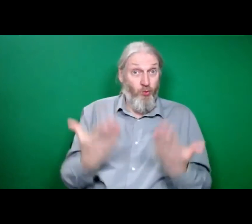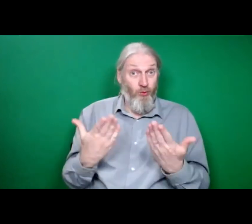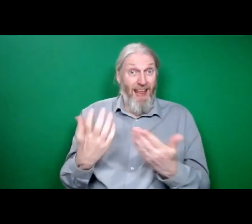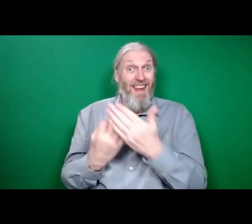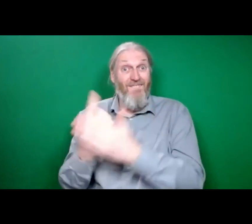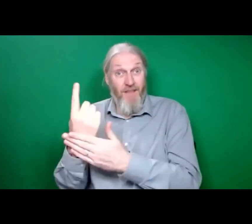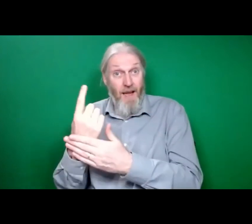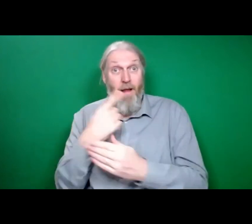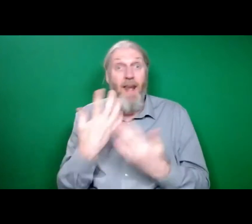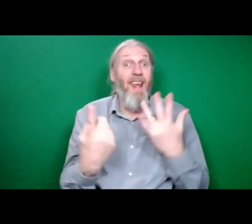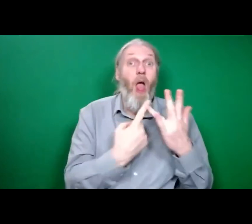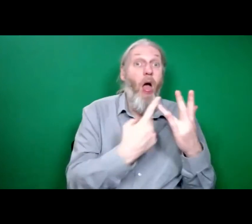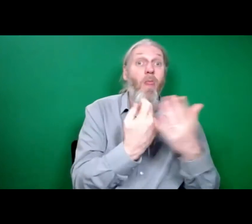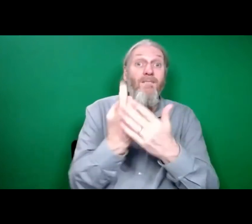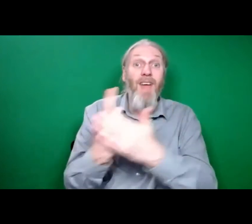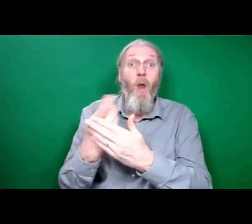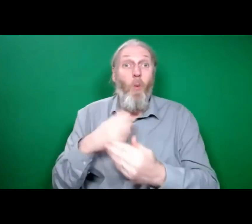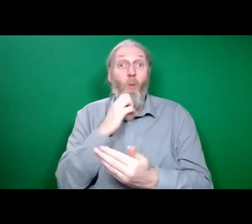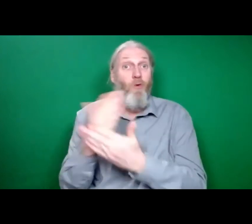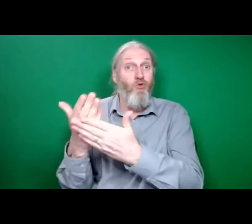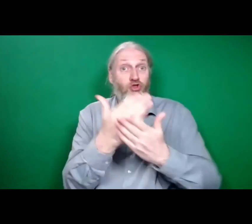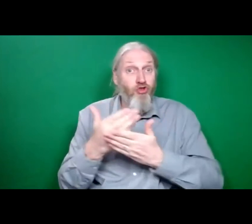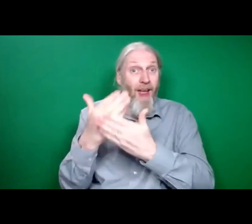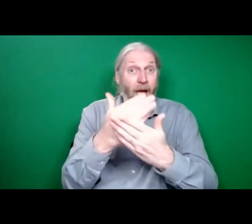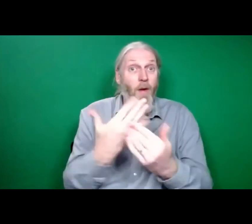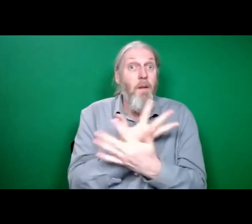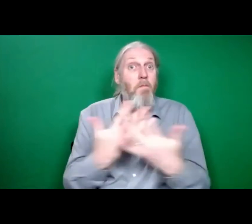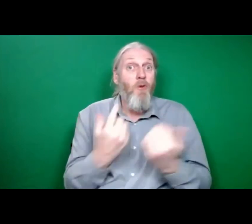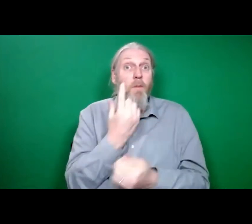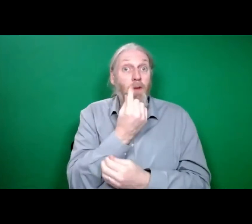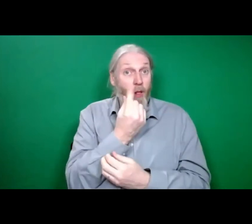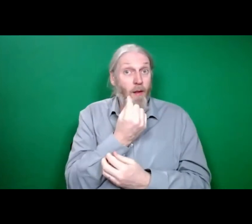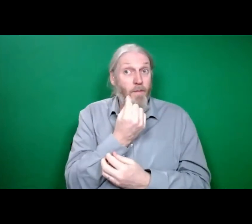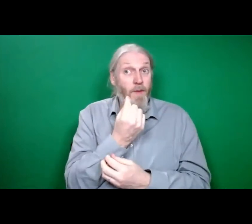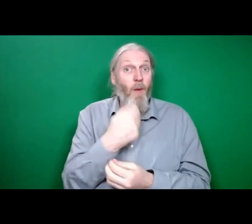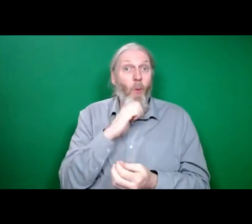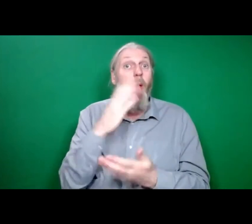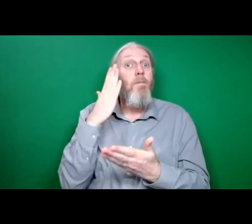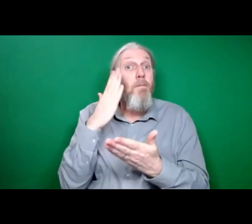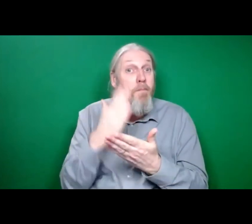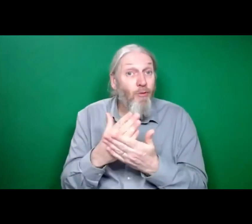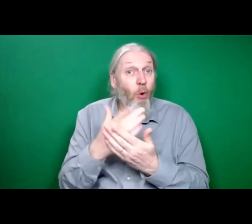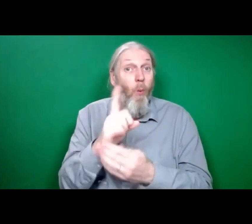such as Debenhams and Marks & Spencer's. I think somebody mention those in relation to Basildon